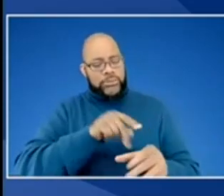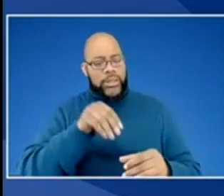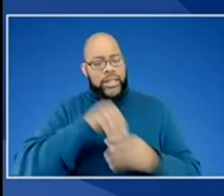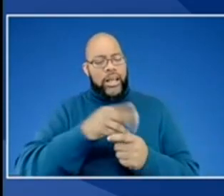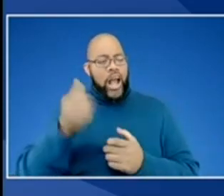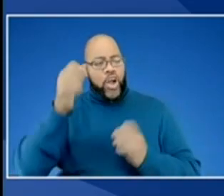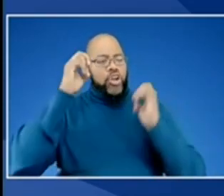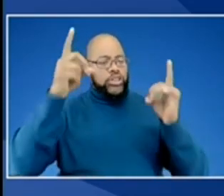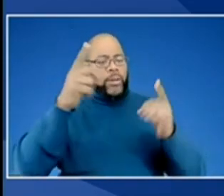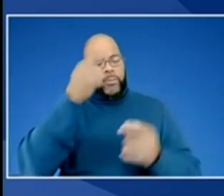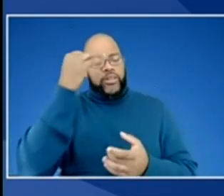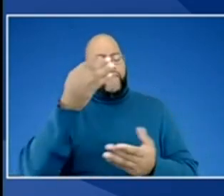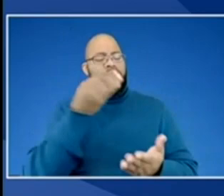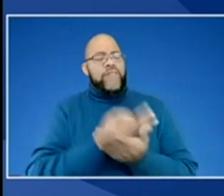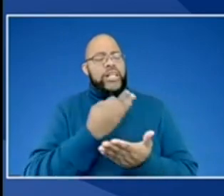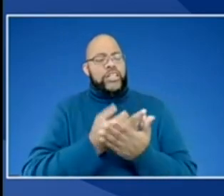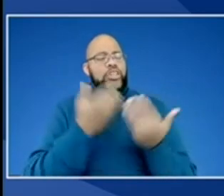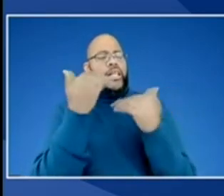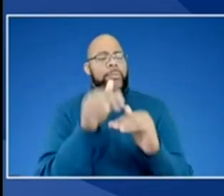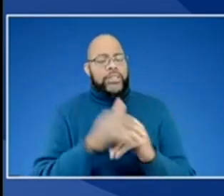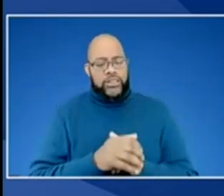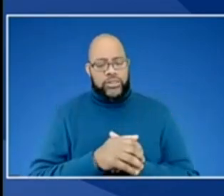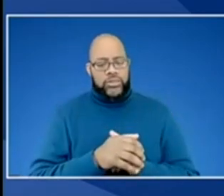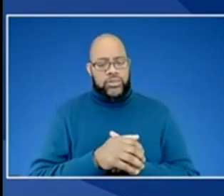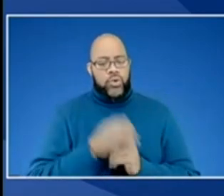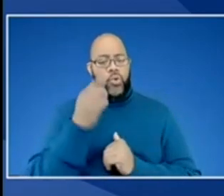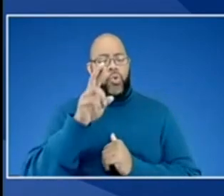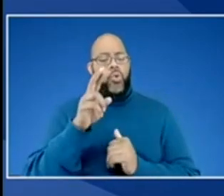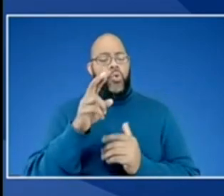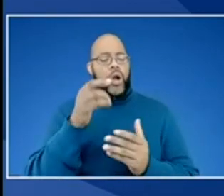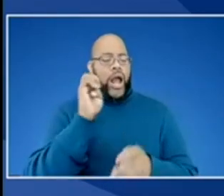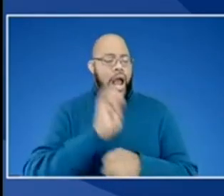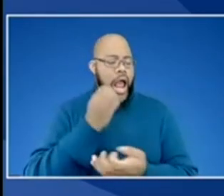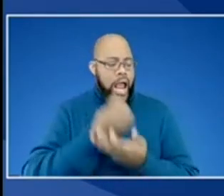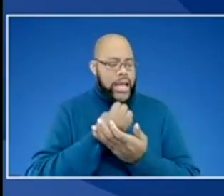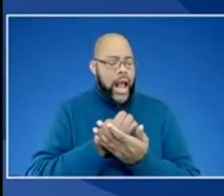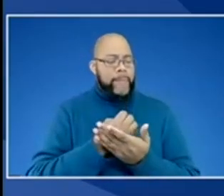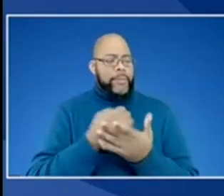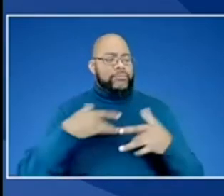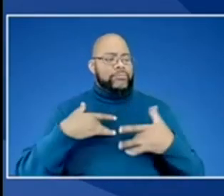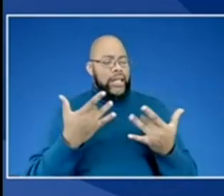due to financial limitations or socioeconomic status, but would instead